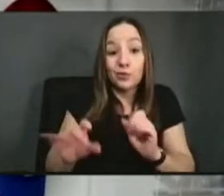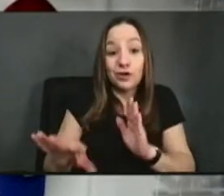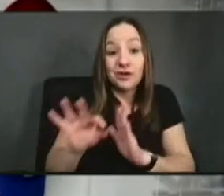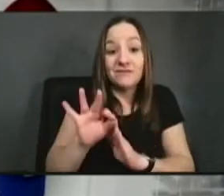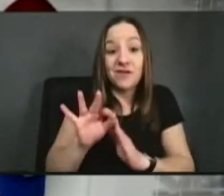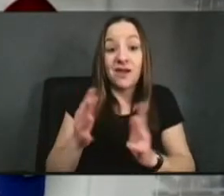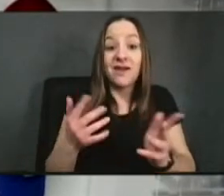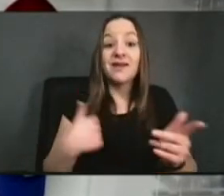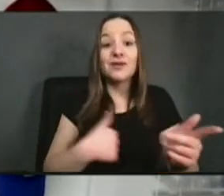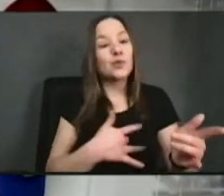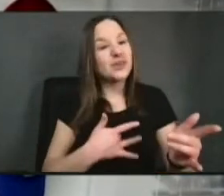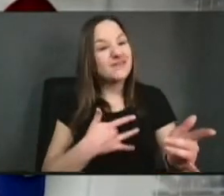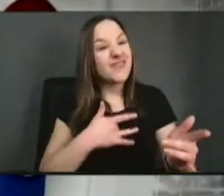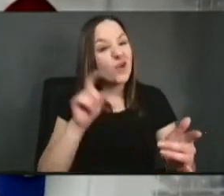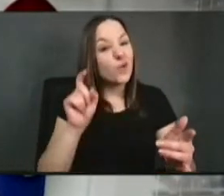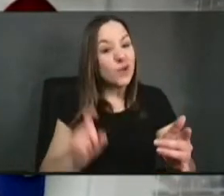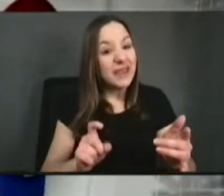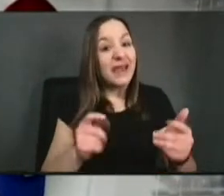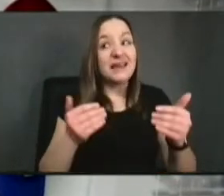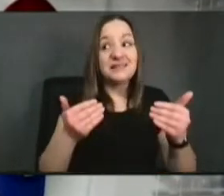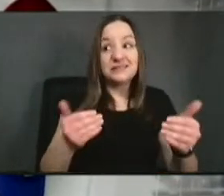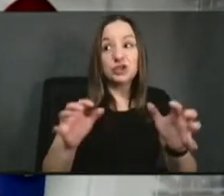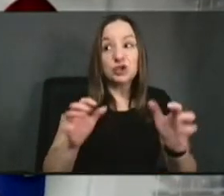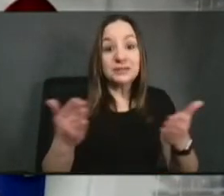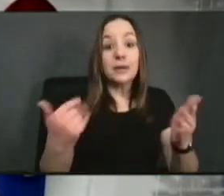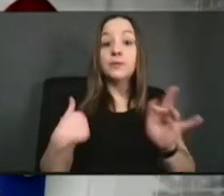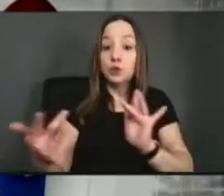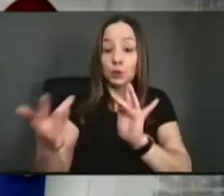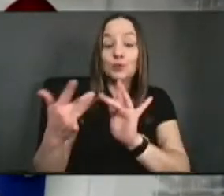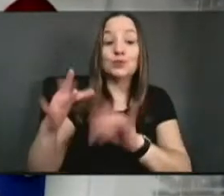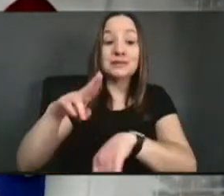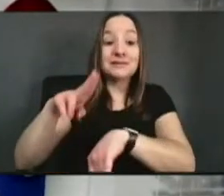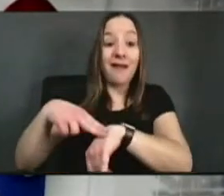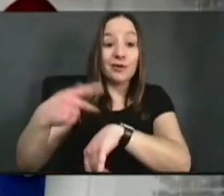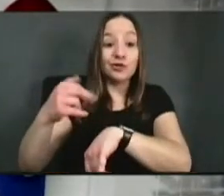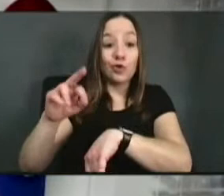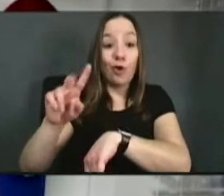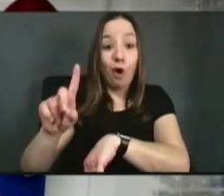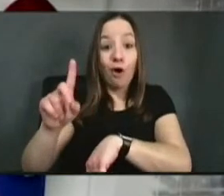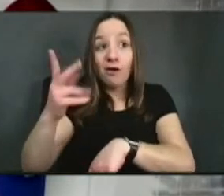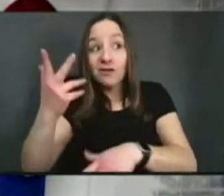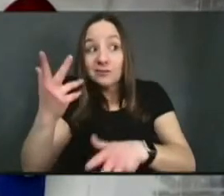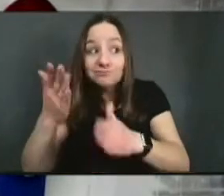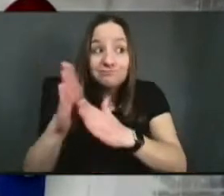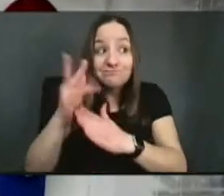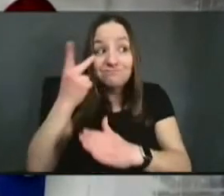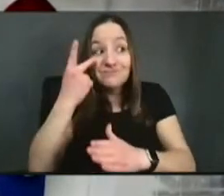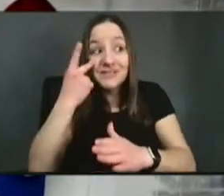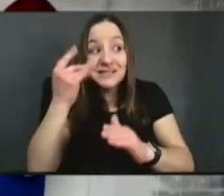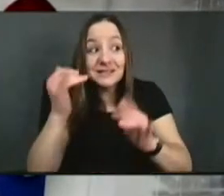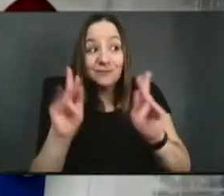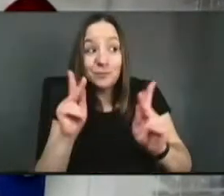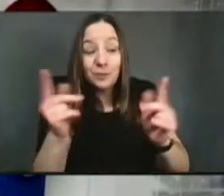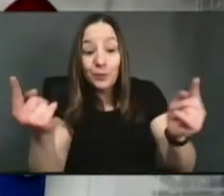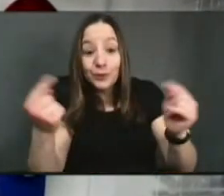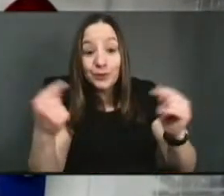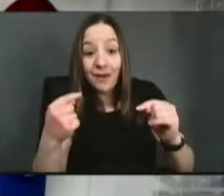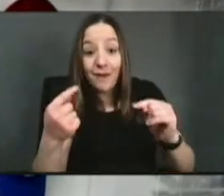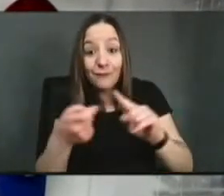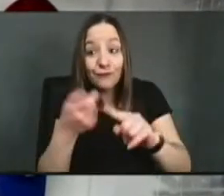options. We could finally felt like we need to be proactive and we reached out to the National